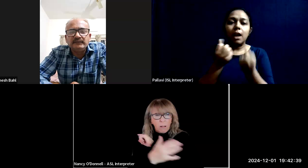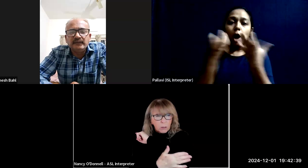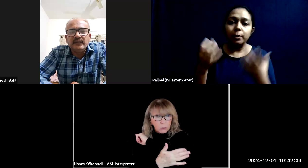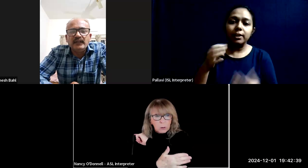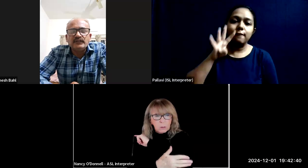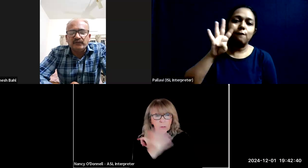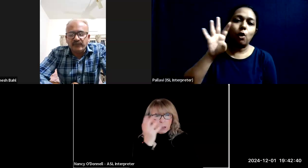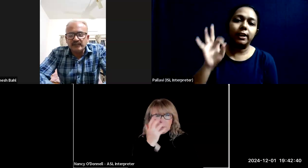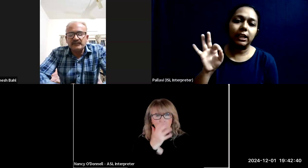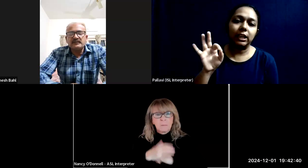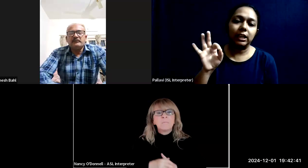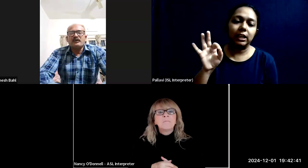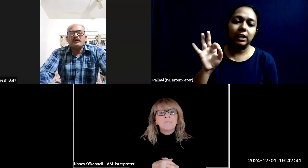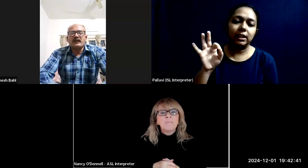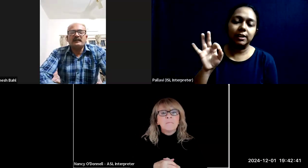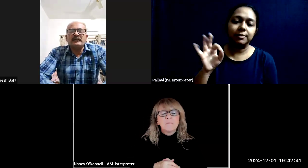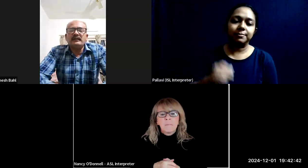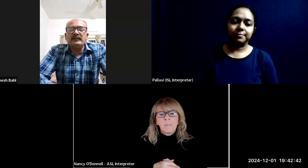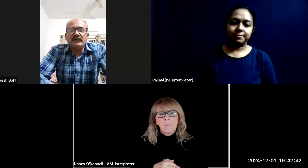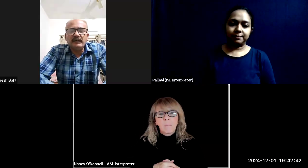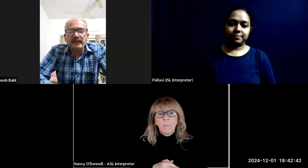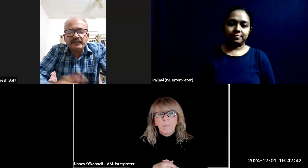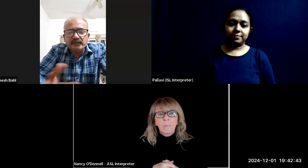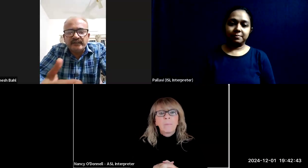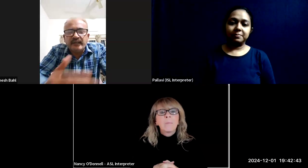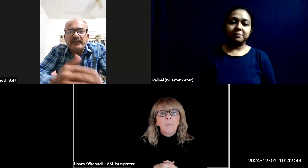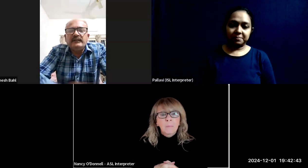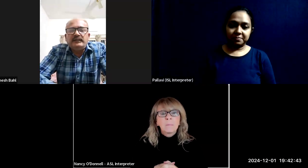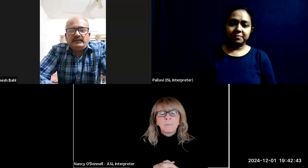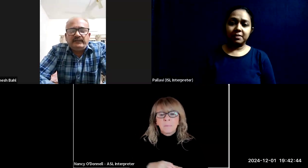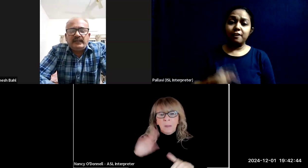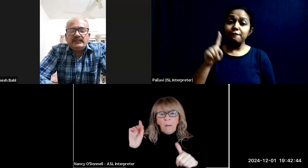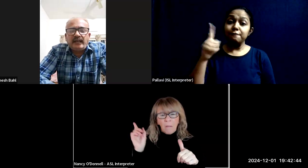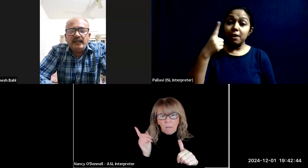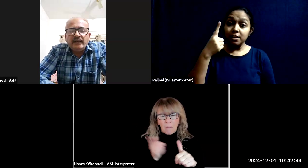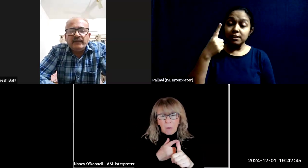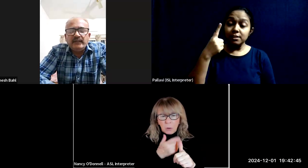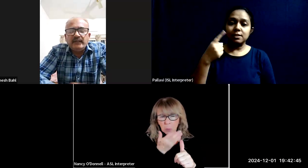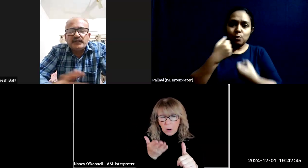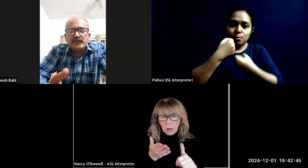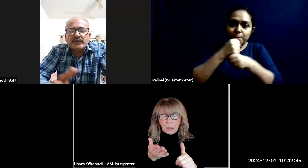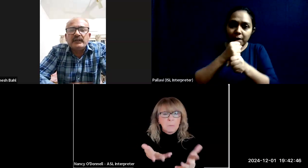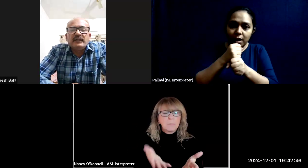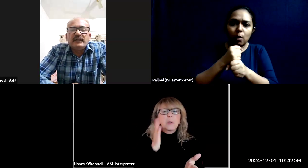So the first product, as you said, when a child with usher